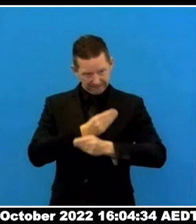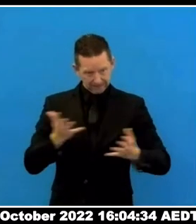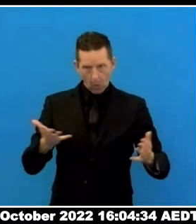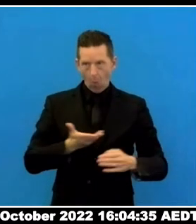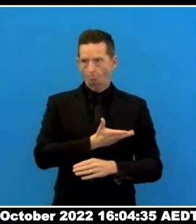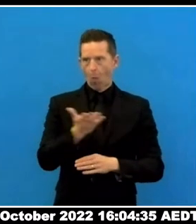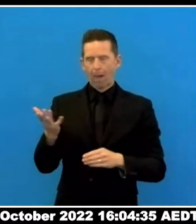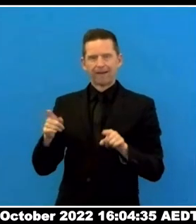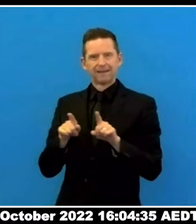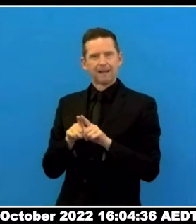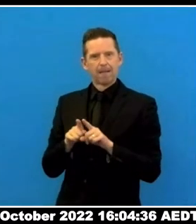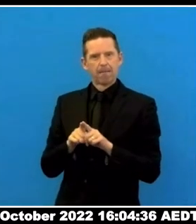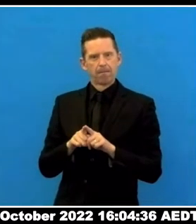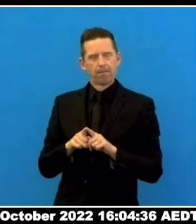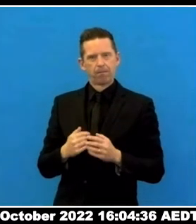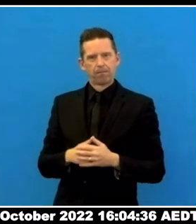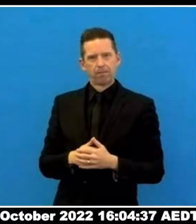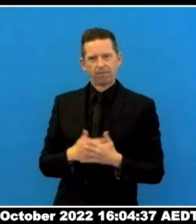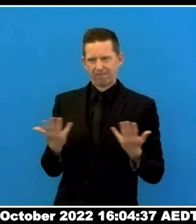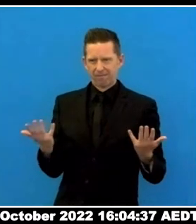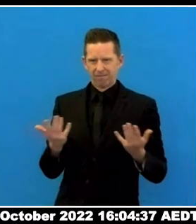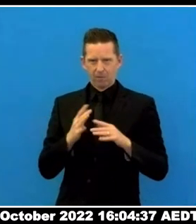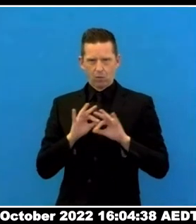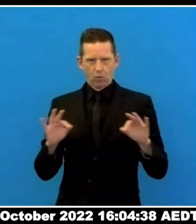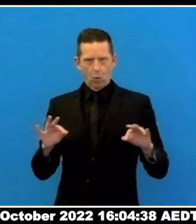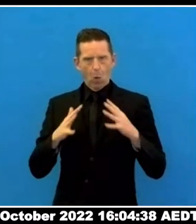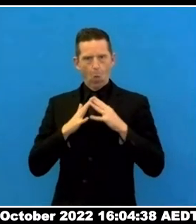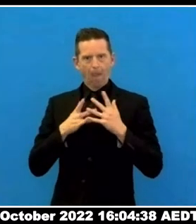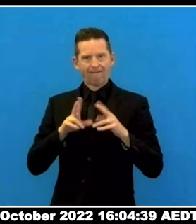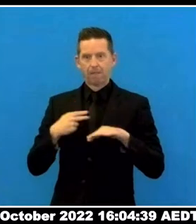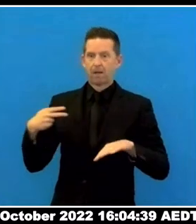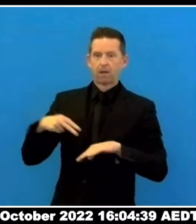There is no point of me running that class when there is no one in the room will understand.